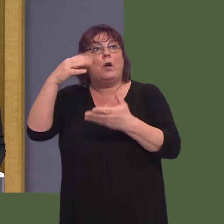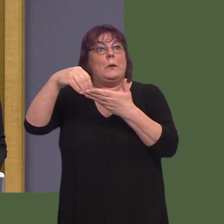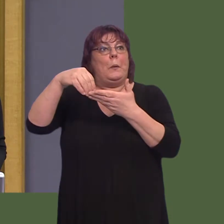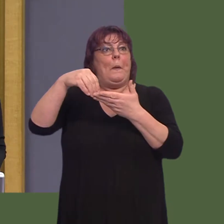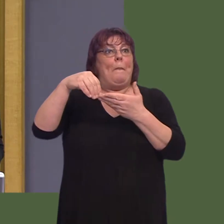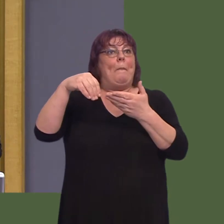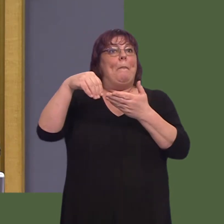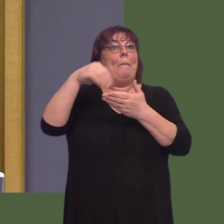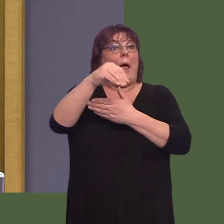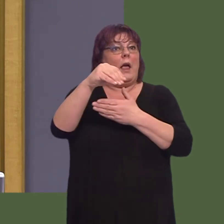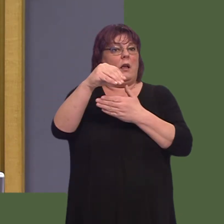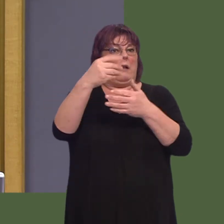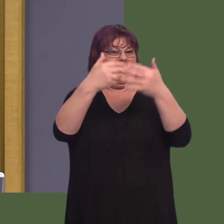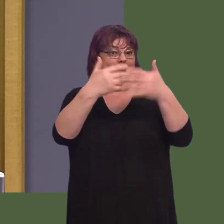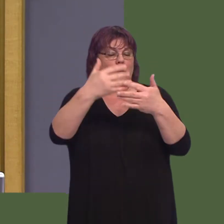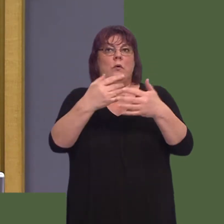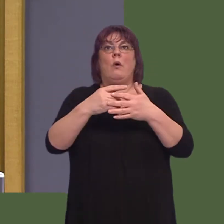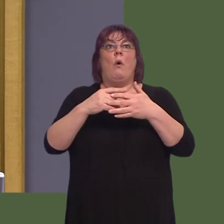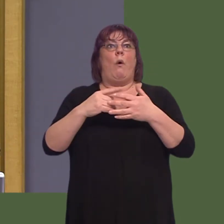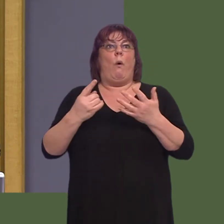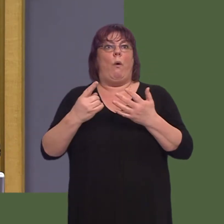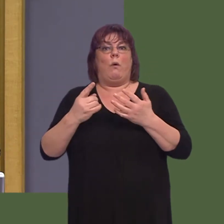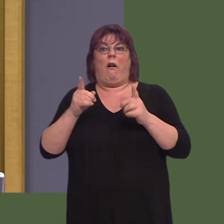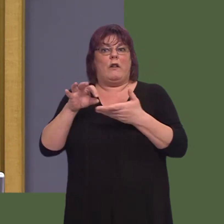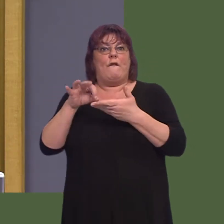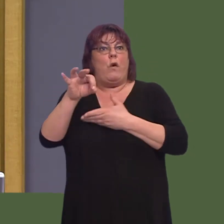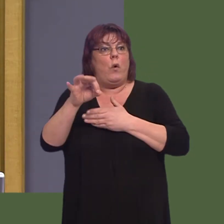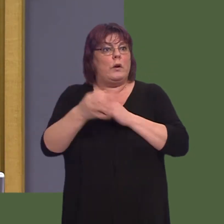cannot afford to pay for the dinner money that particular week.